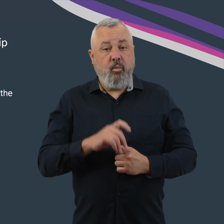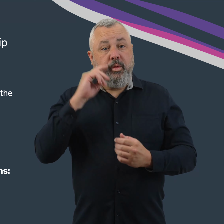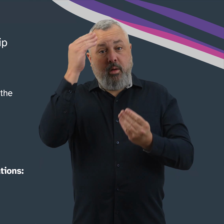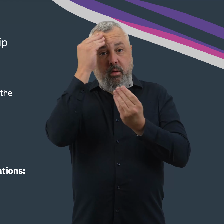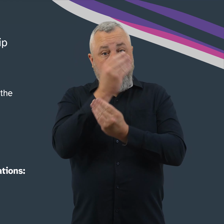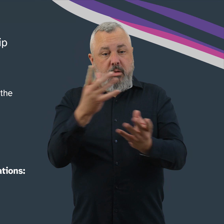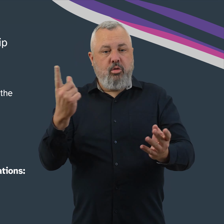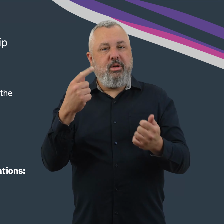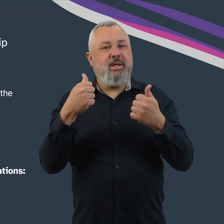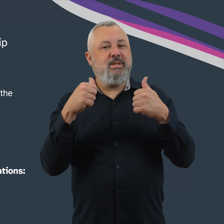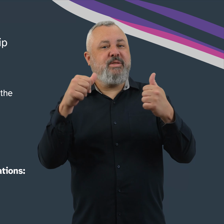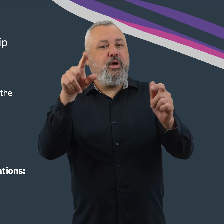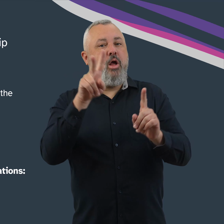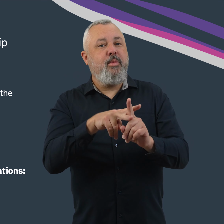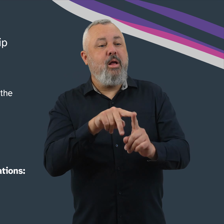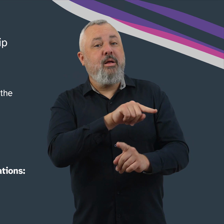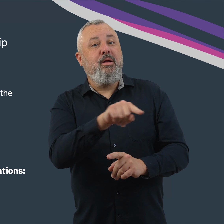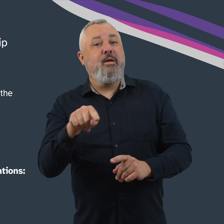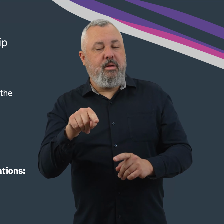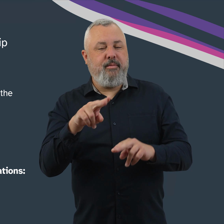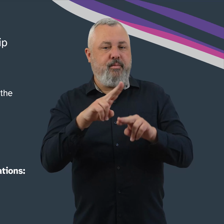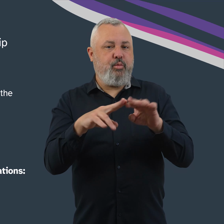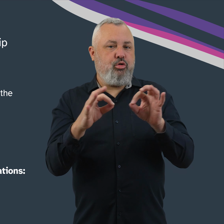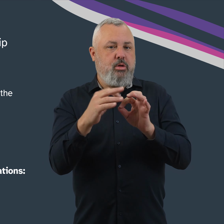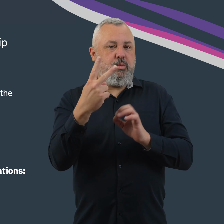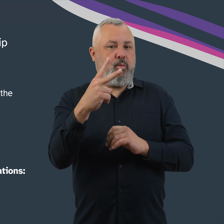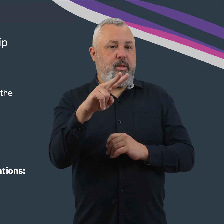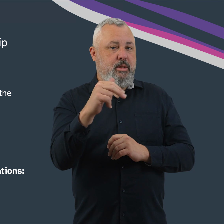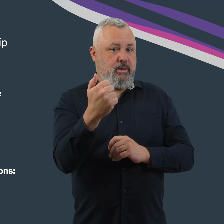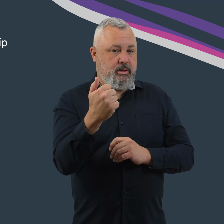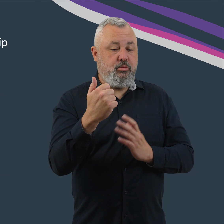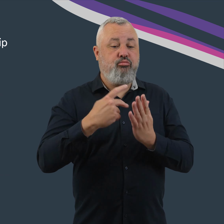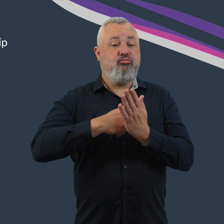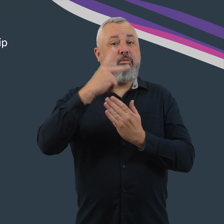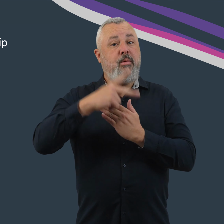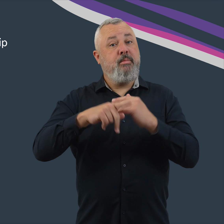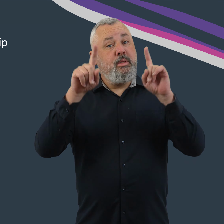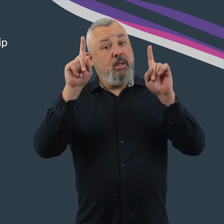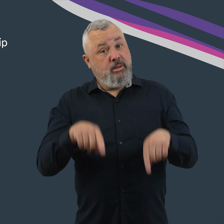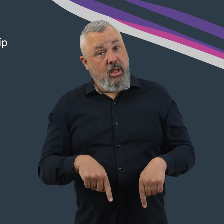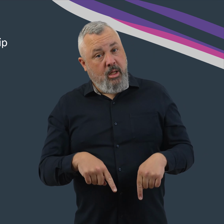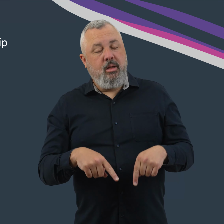Notification of successful applications February 2026 Program commences